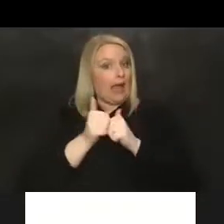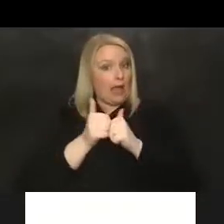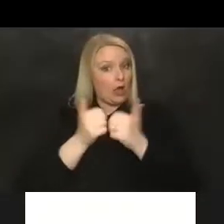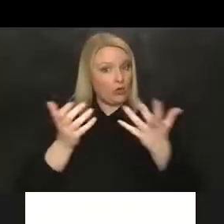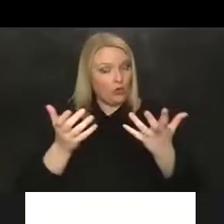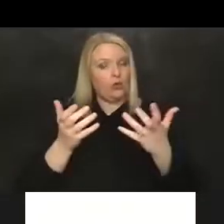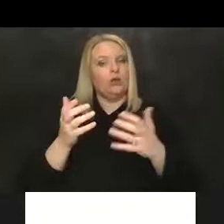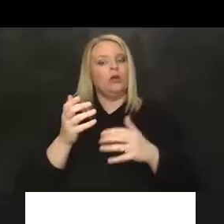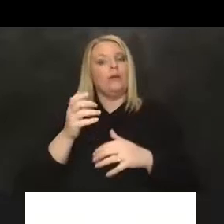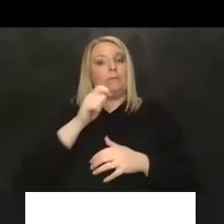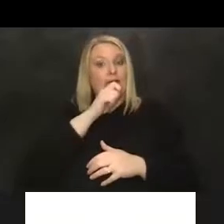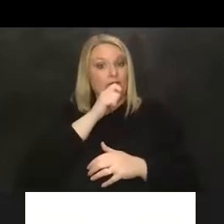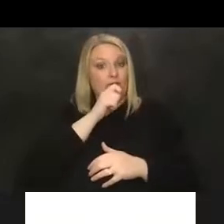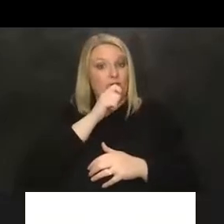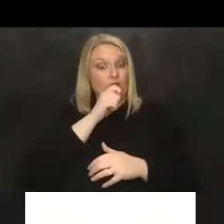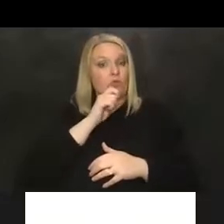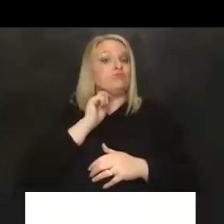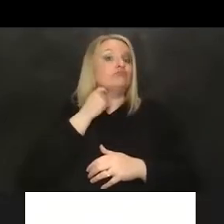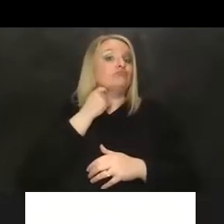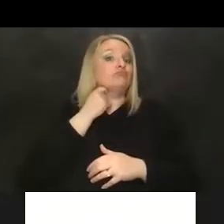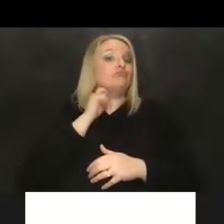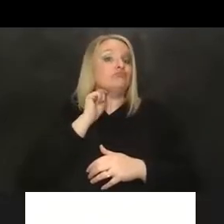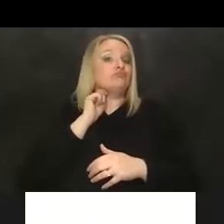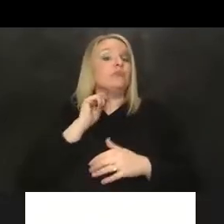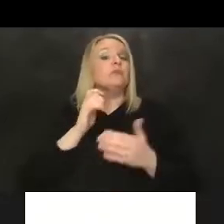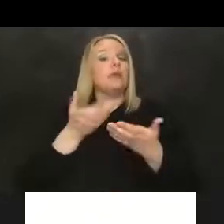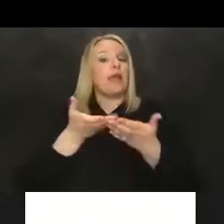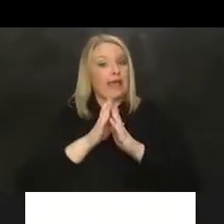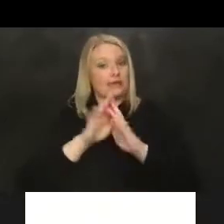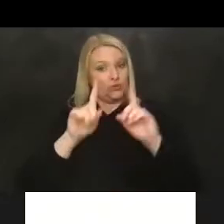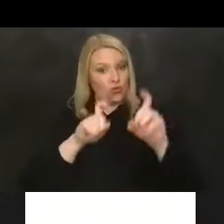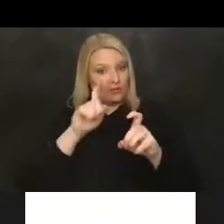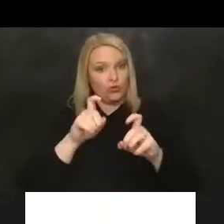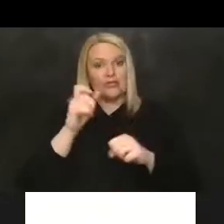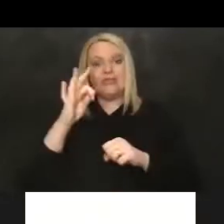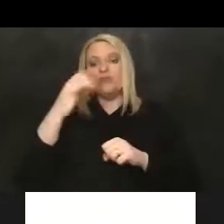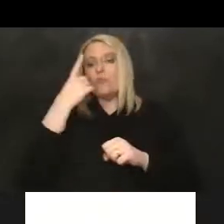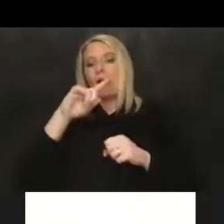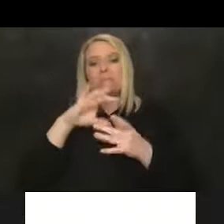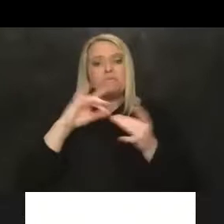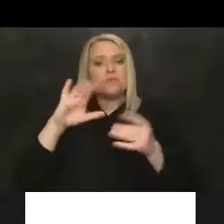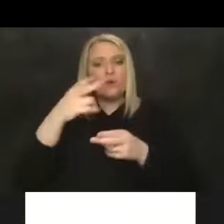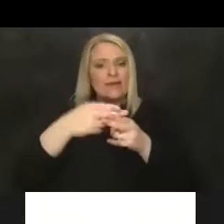your microphone and ask your question, and if you could say your name, for example, "this is Bianca